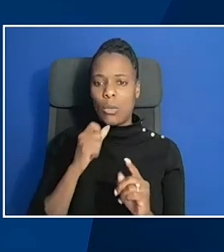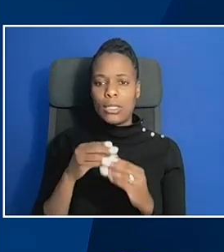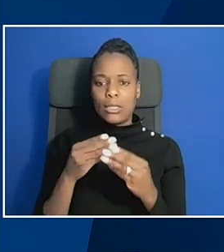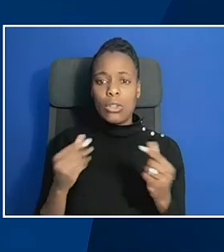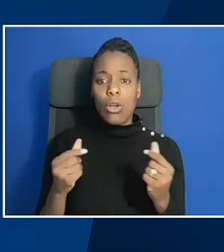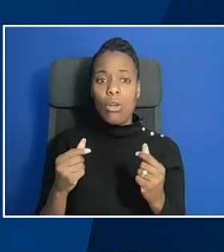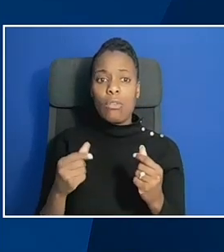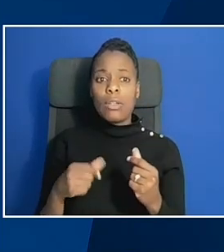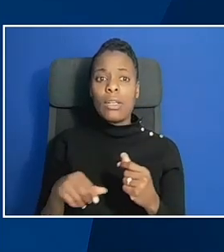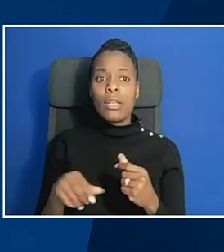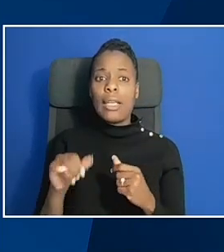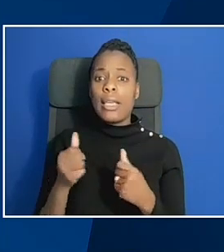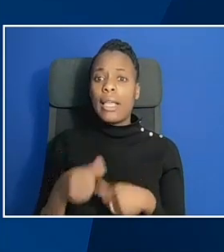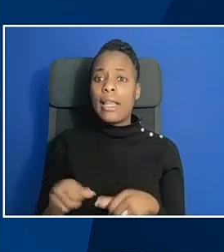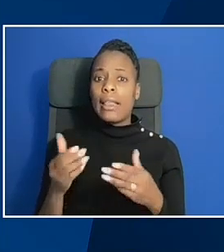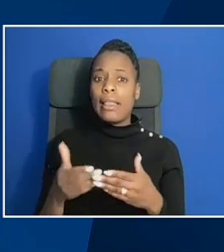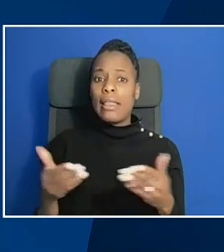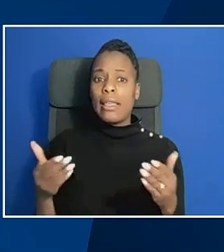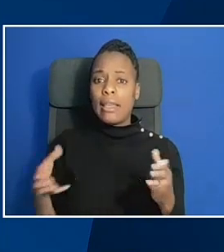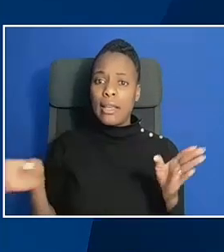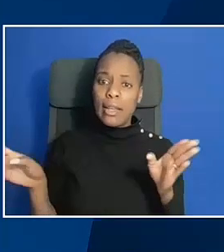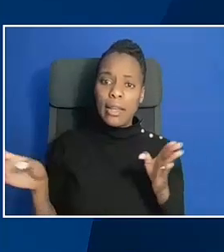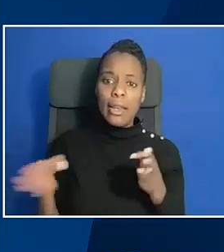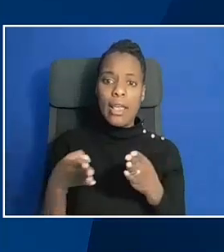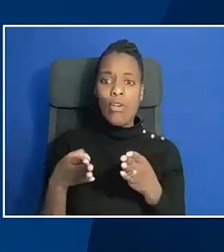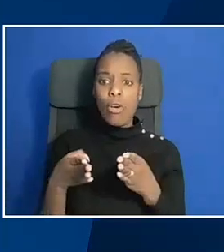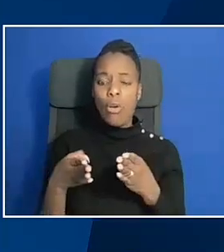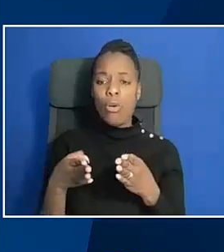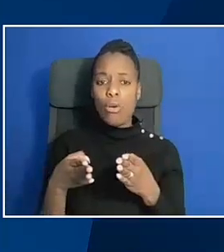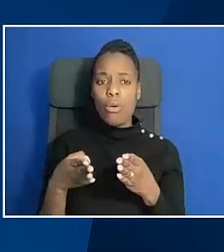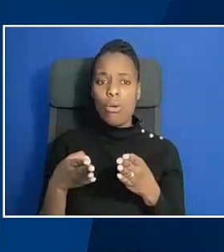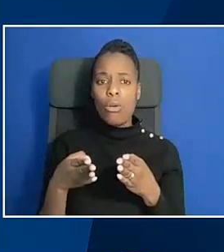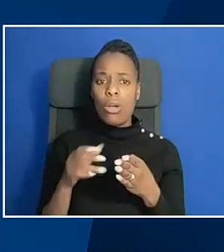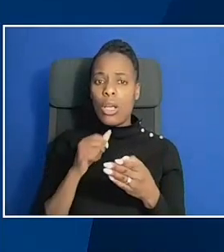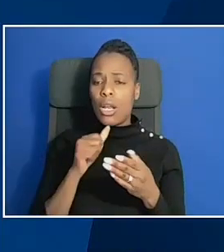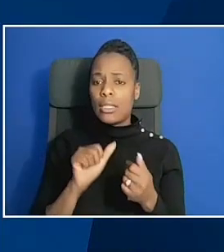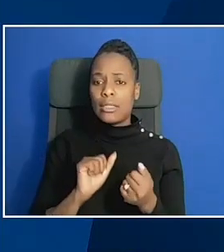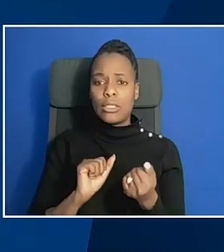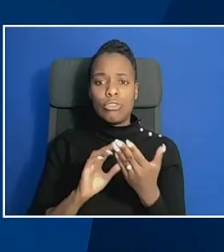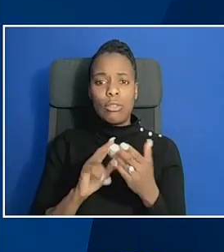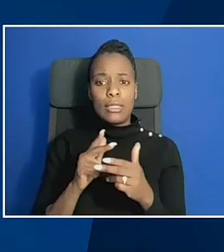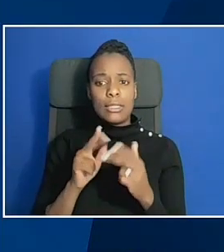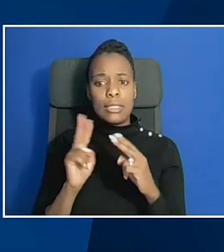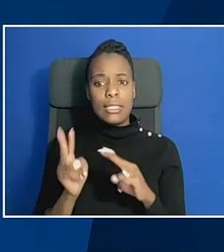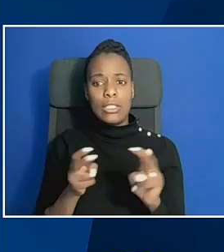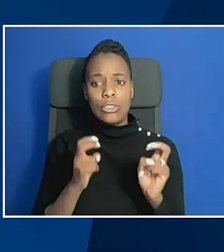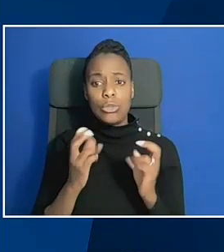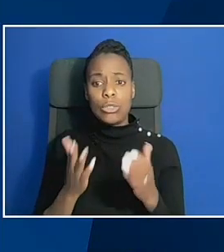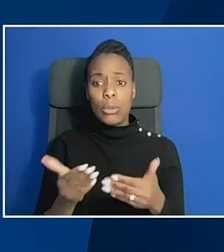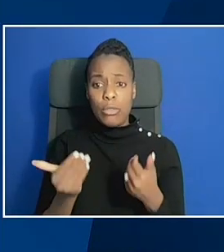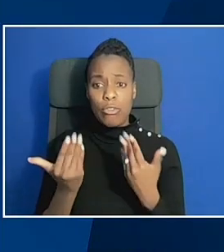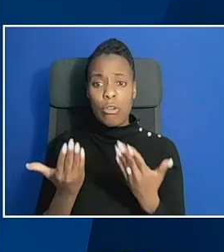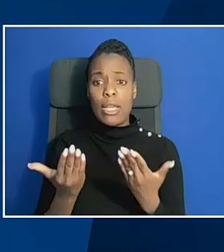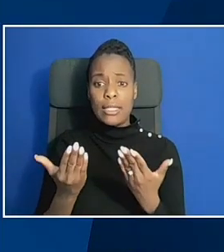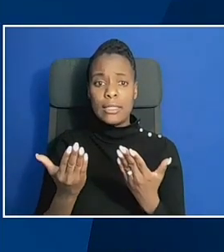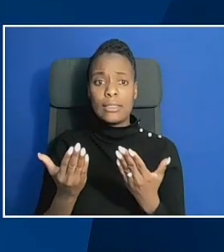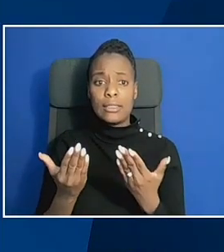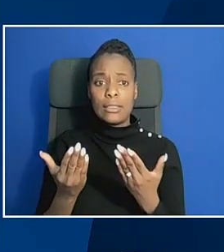narrow. It doesn't address the issues that we have raised. And I'd be happy to talk in more detail,